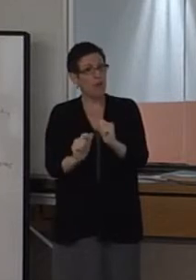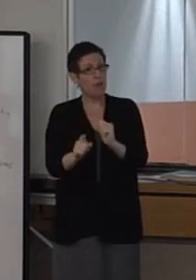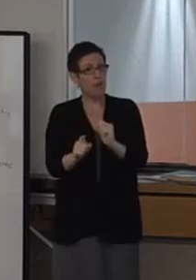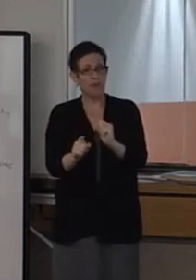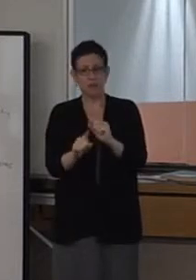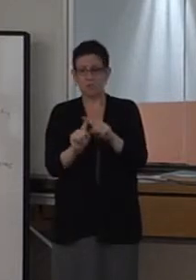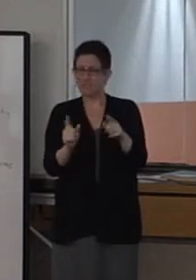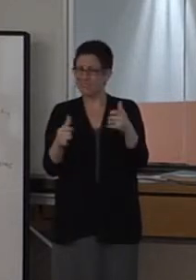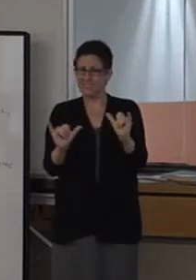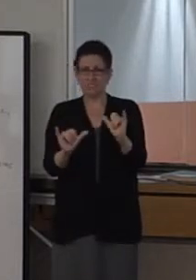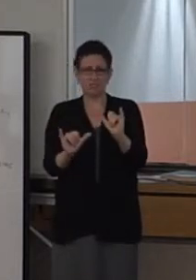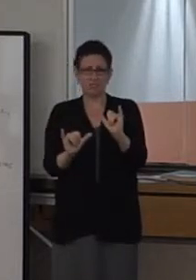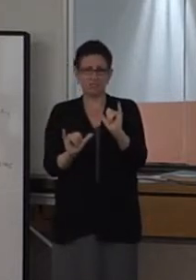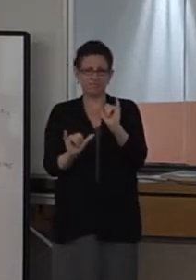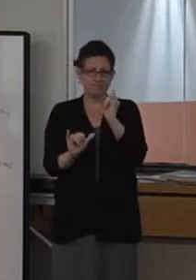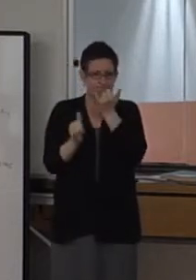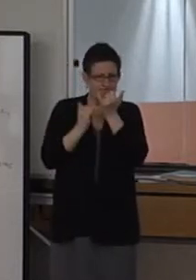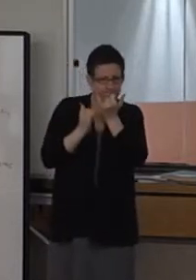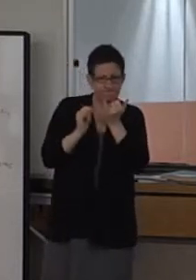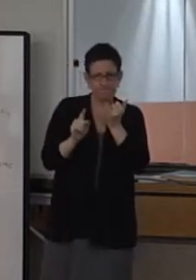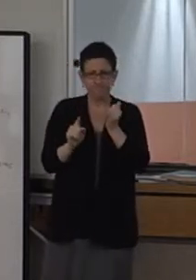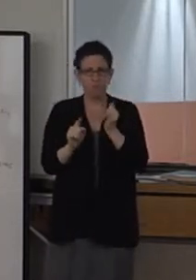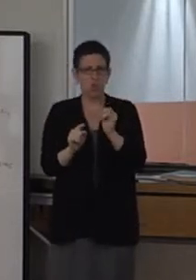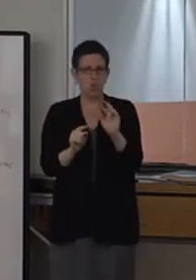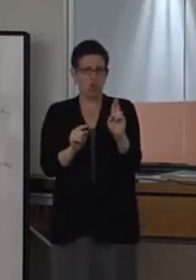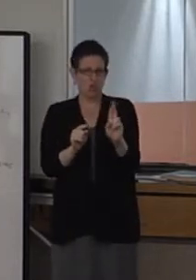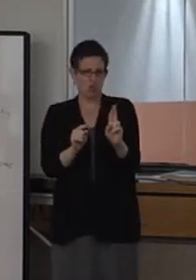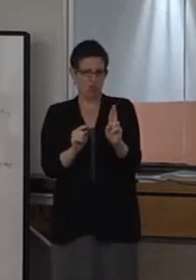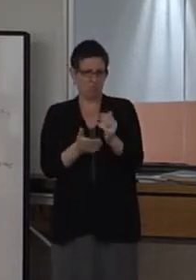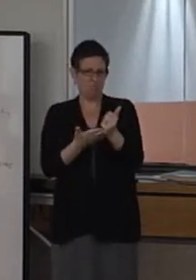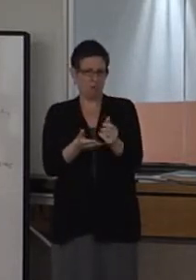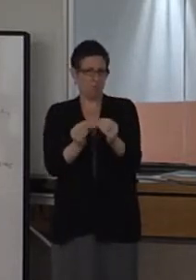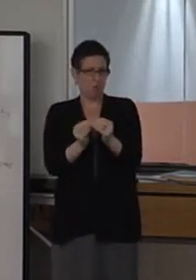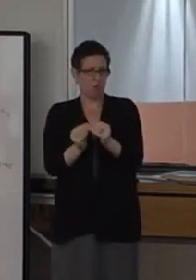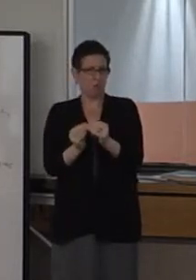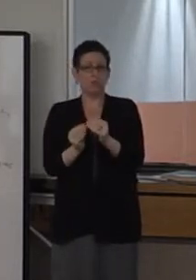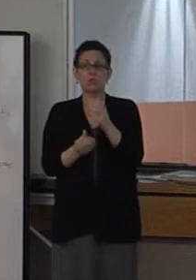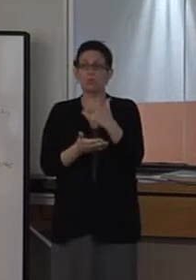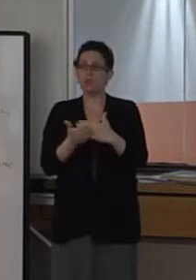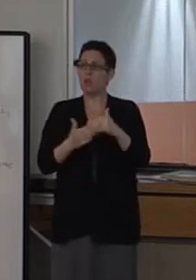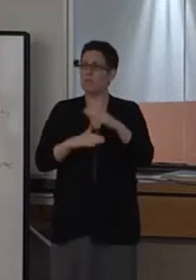enough so I’m giving you another “R” and I’m helping you a little bit more so there’s some scaffolding here that’s going on.